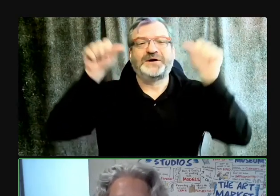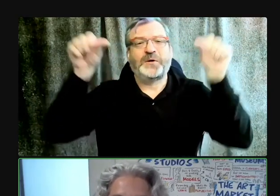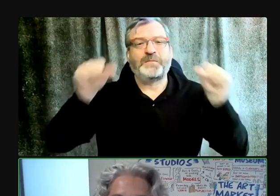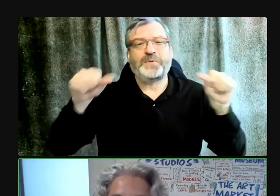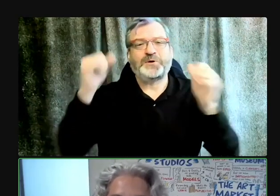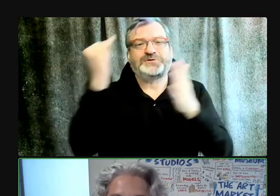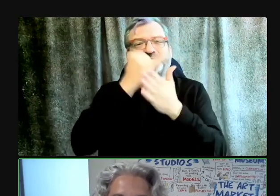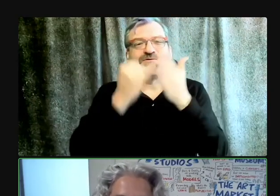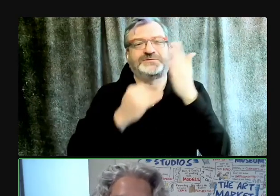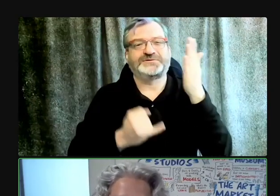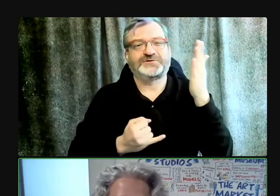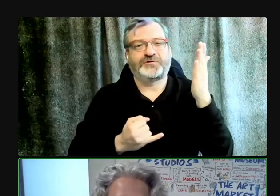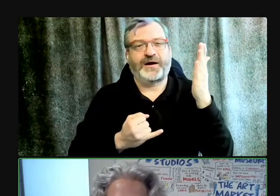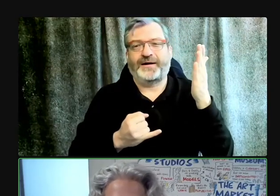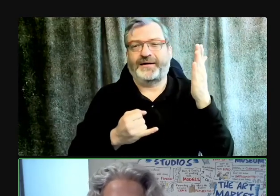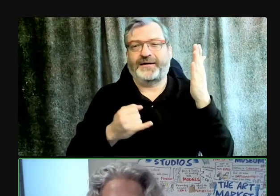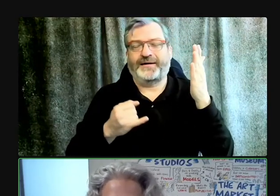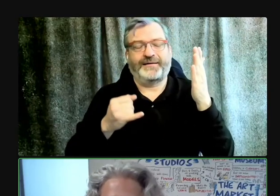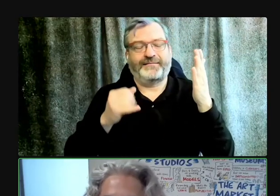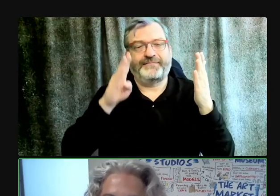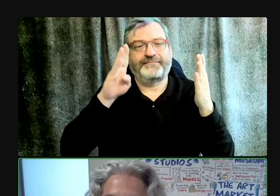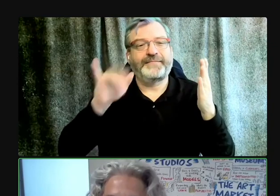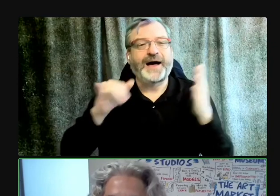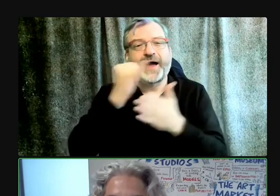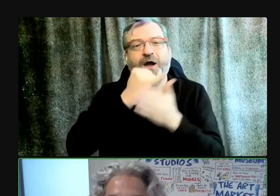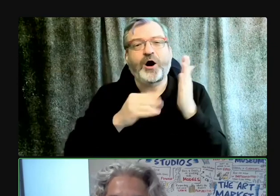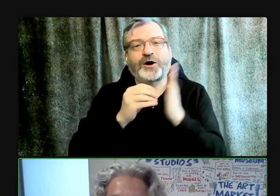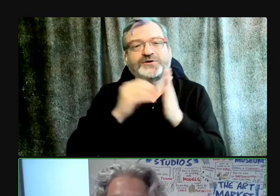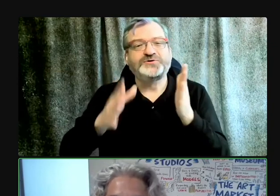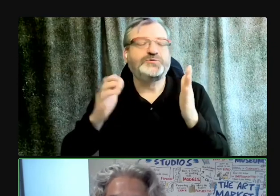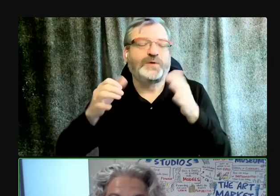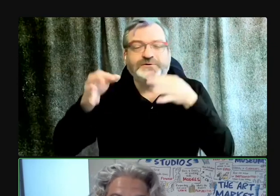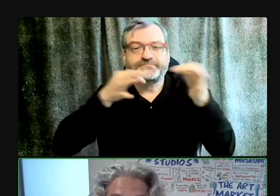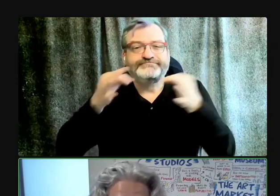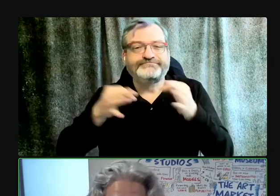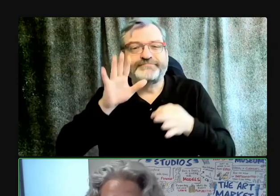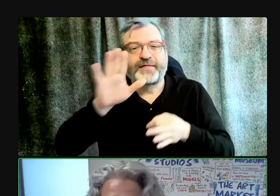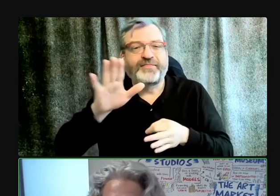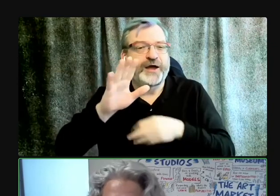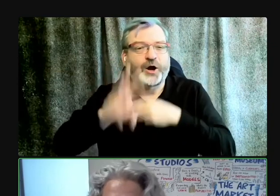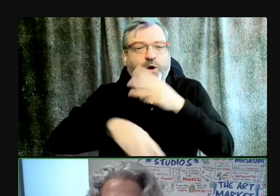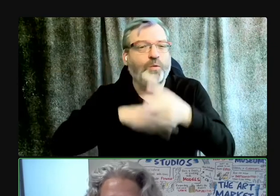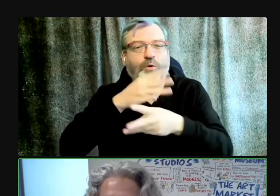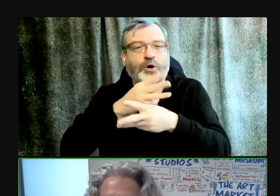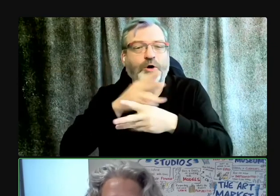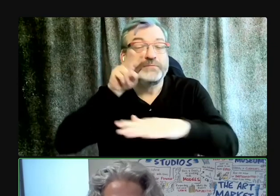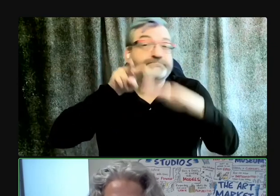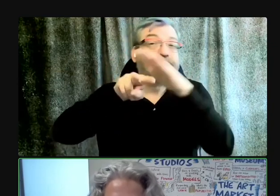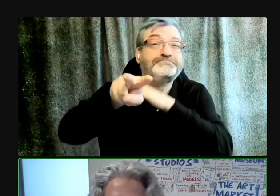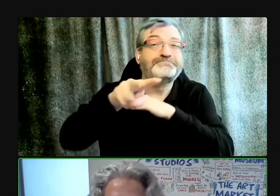they would like to live and work in in the future. I am so honored to help make this